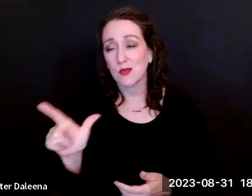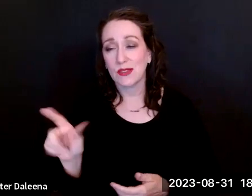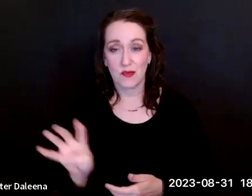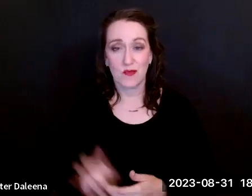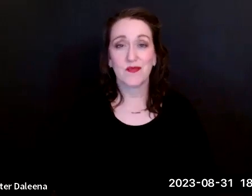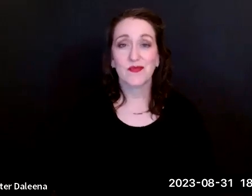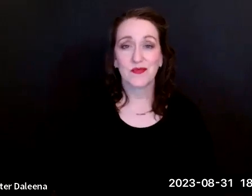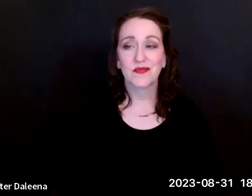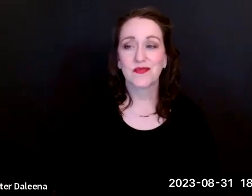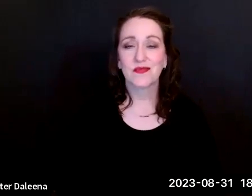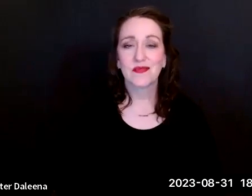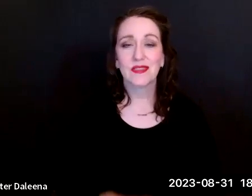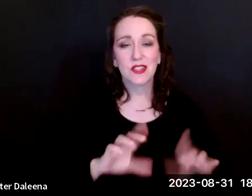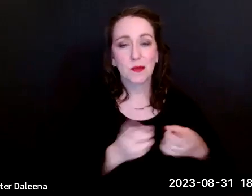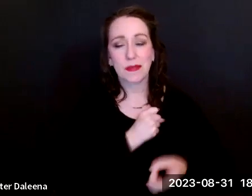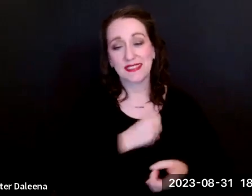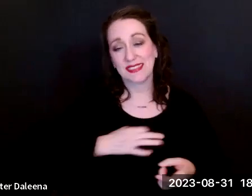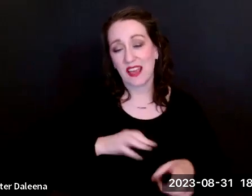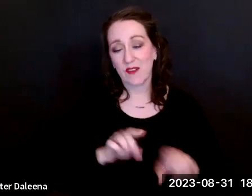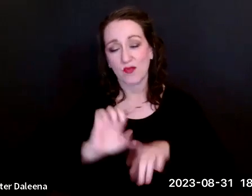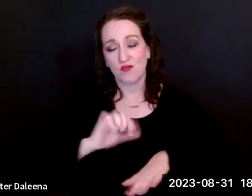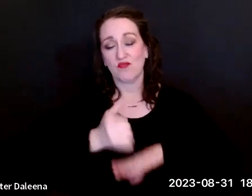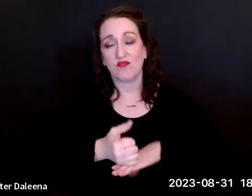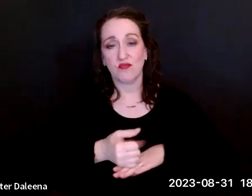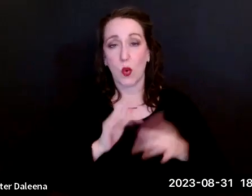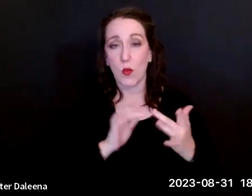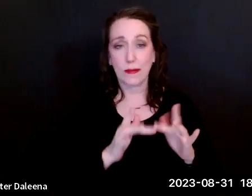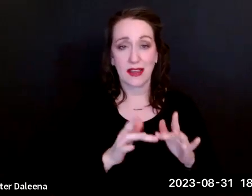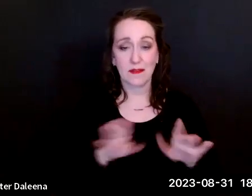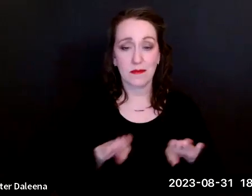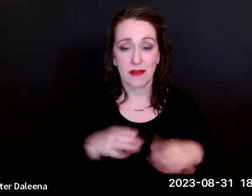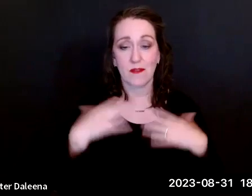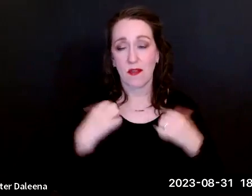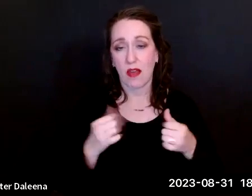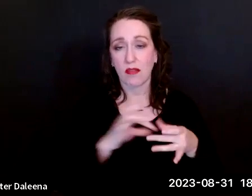Department staff have also put together a website for behavioral health related legislative